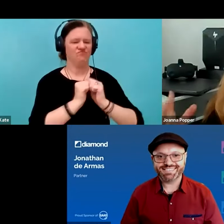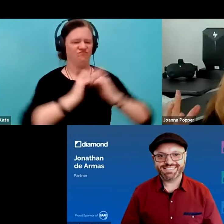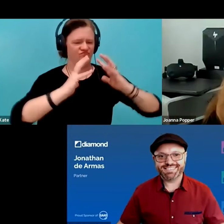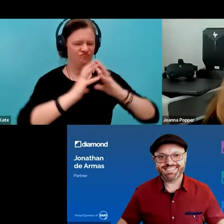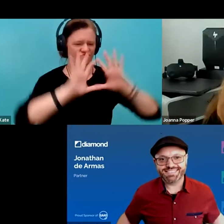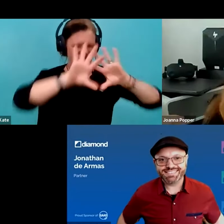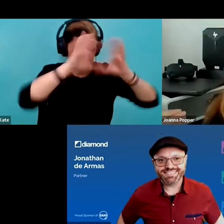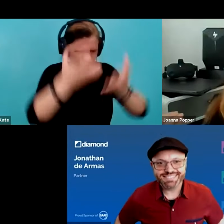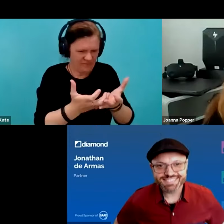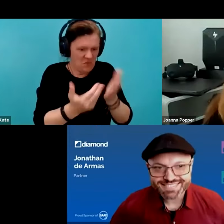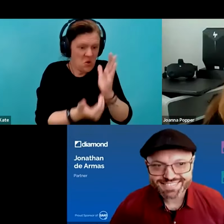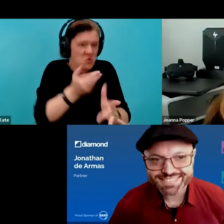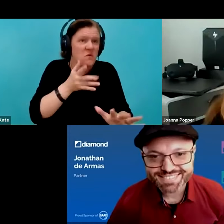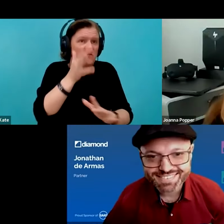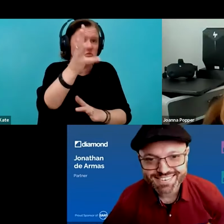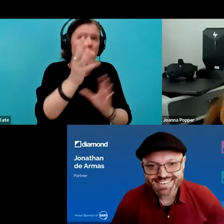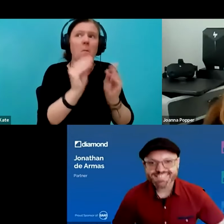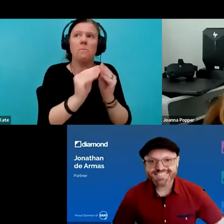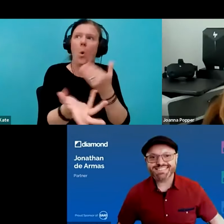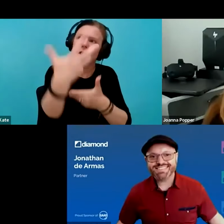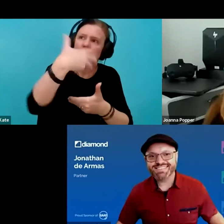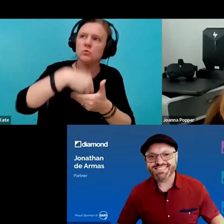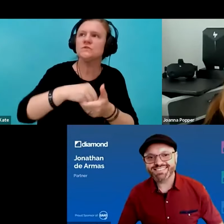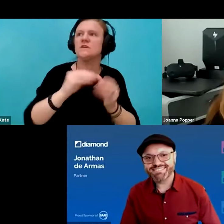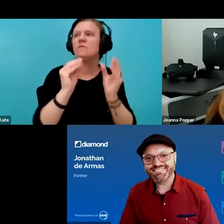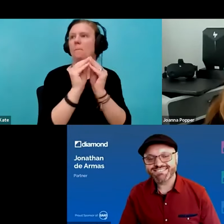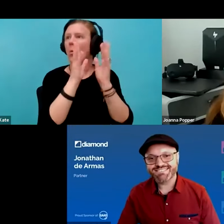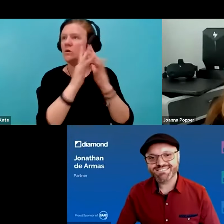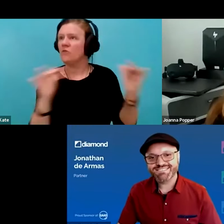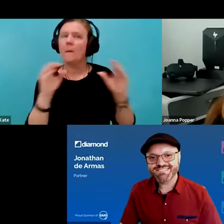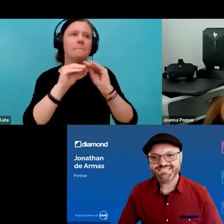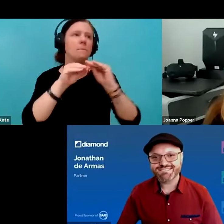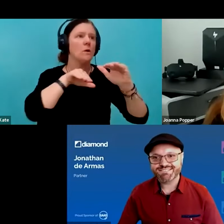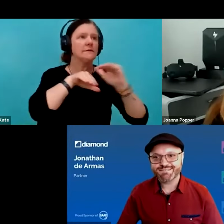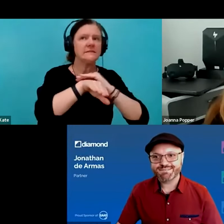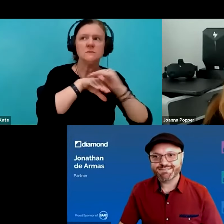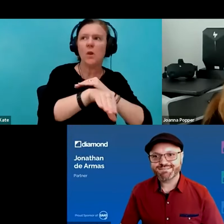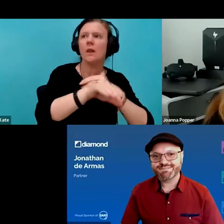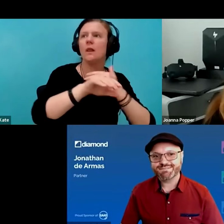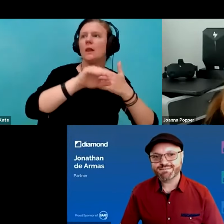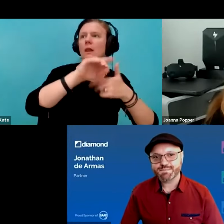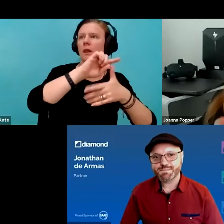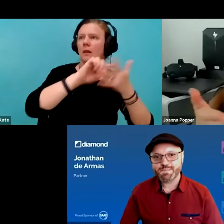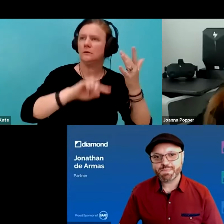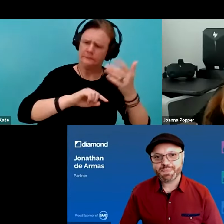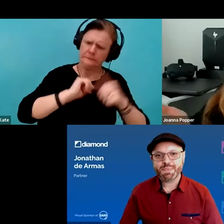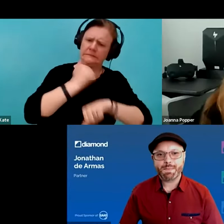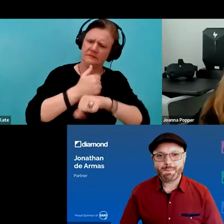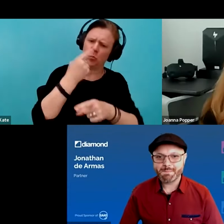New future a more inclusive future a more accessible future Joanna Popper: Let's do it right this time where, you know, we're now on our